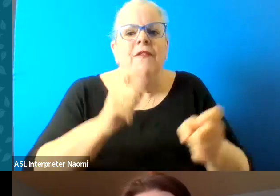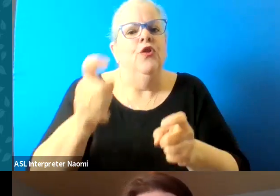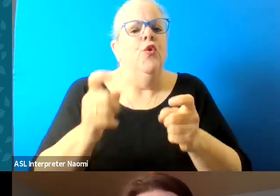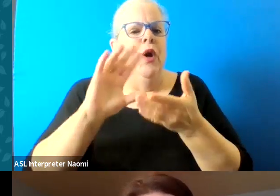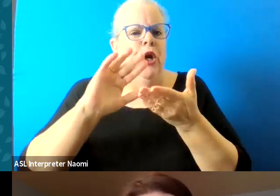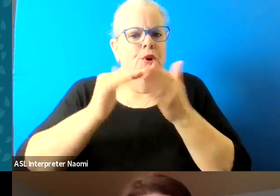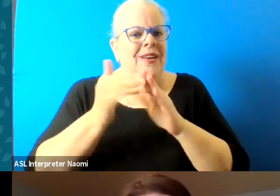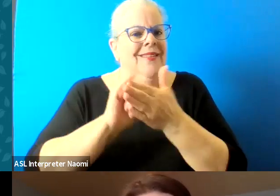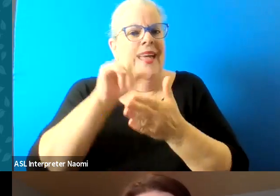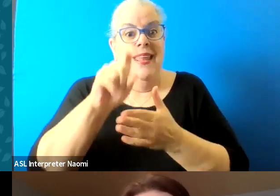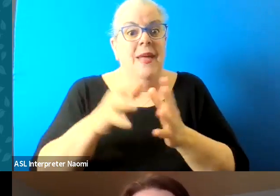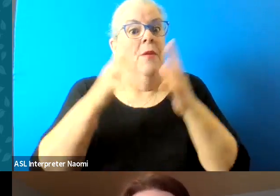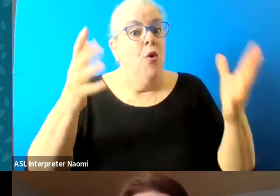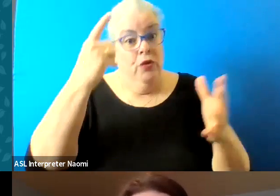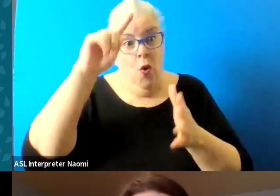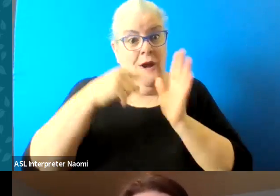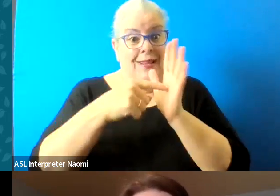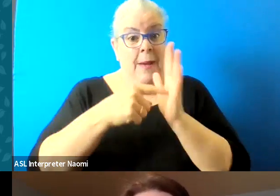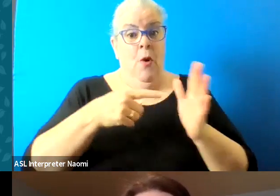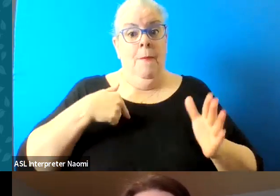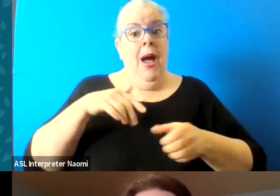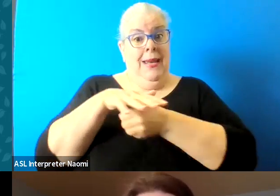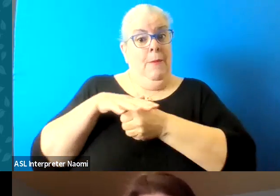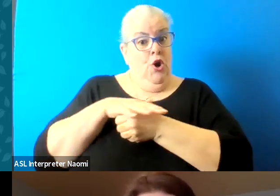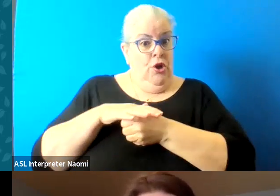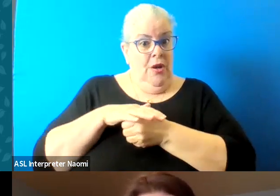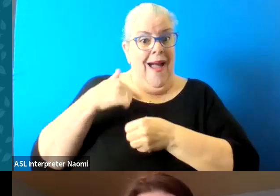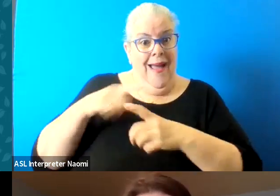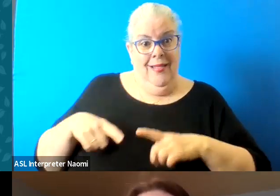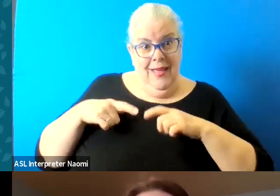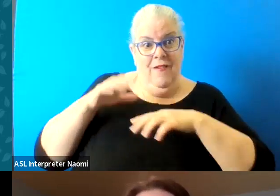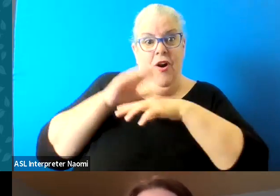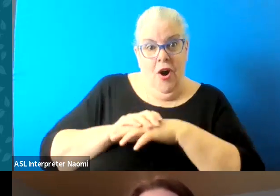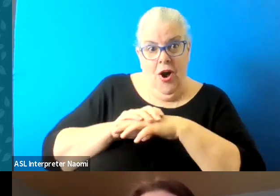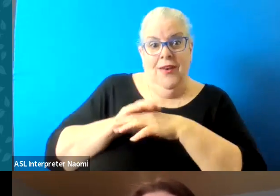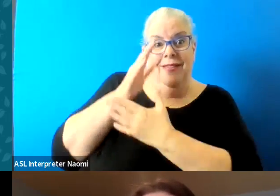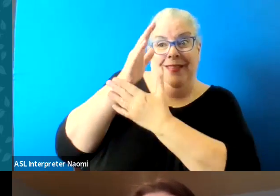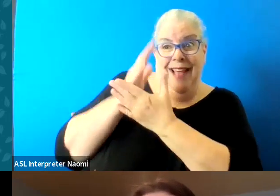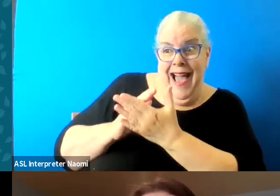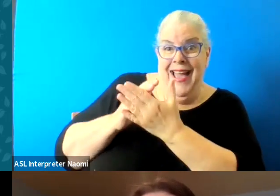So for example, my neighborhood, I live on the side of Cheyenne Mountain. And, you know,